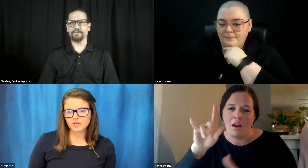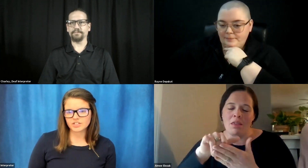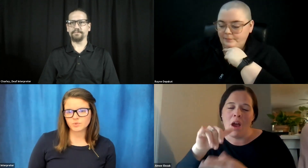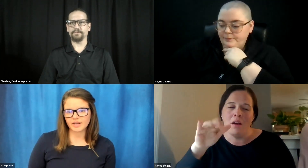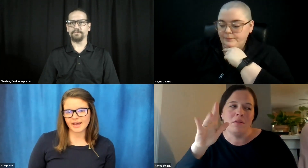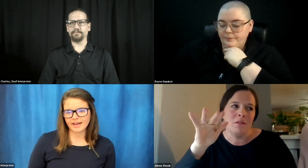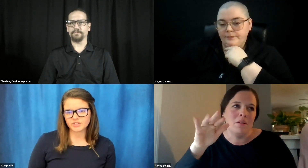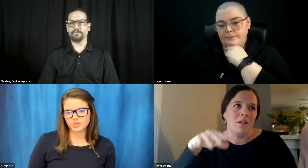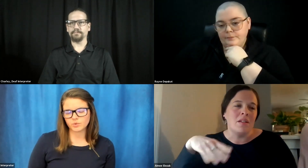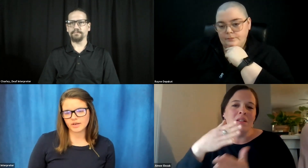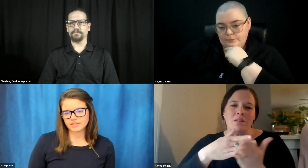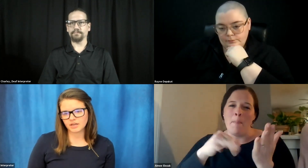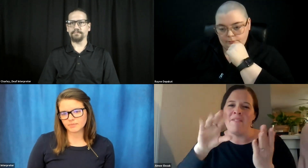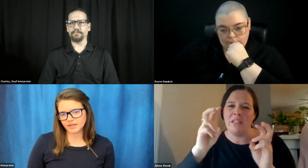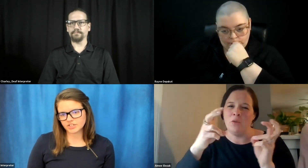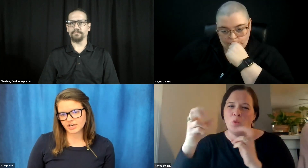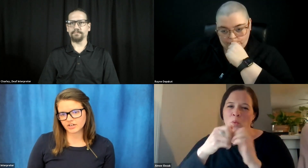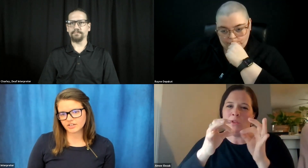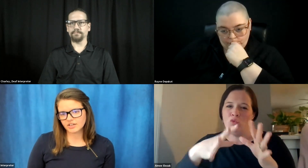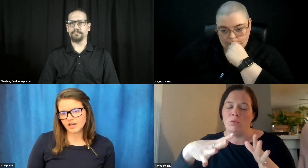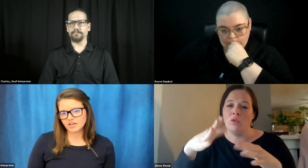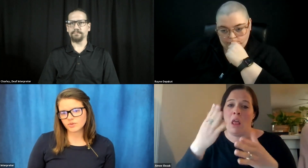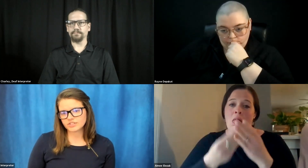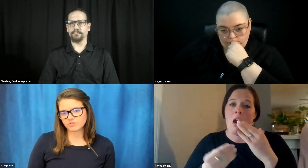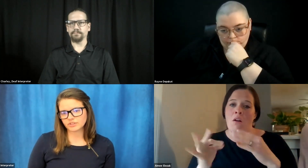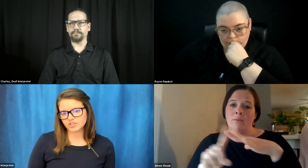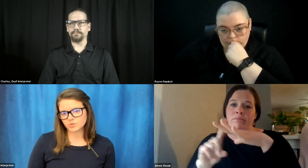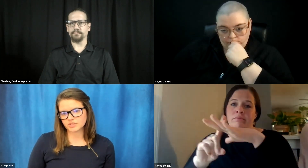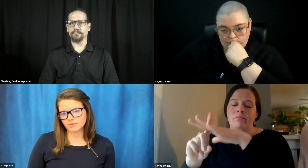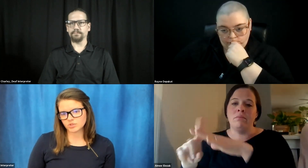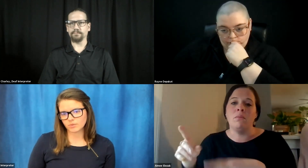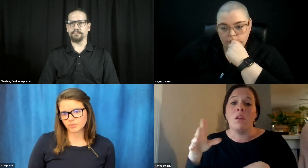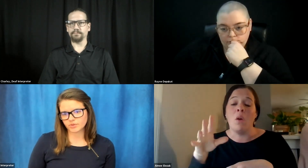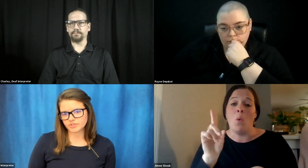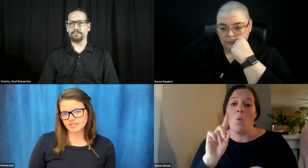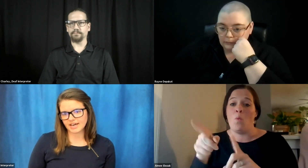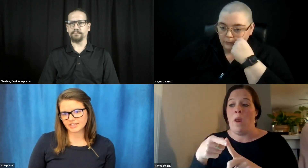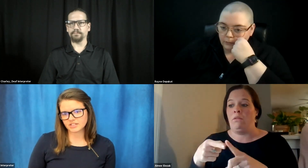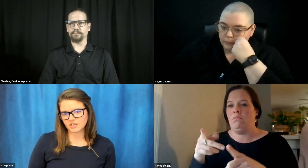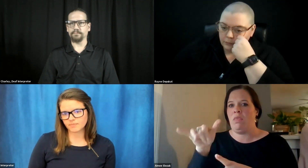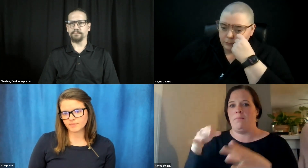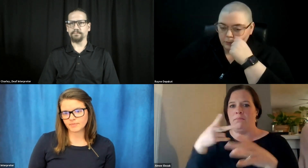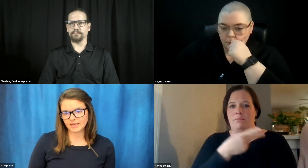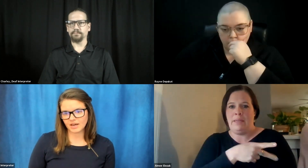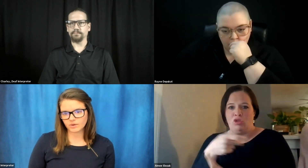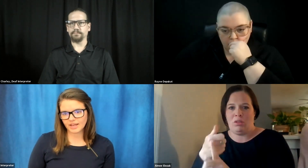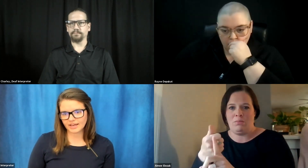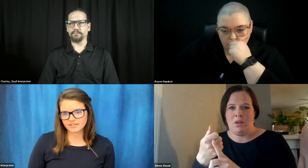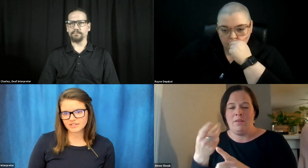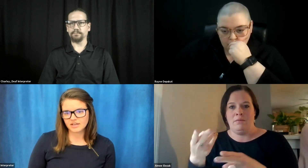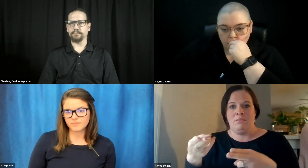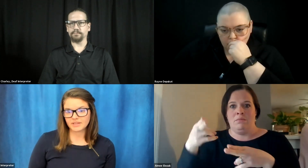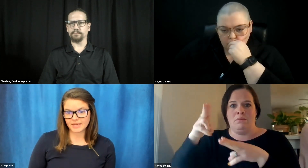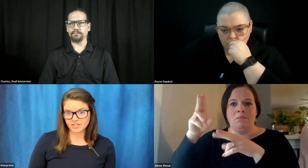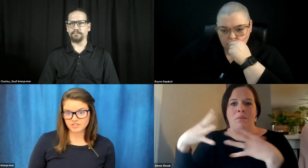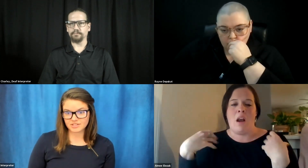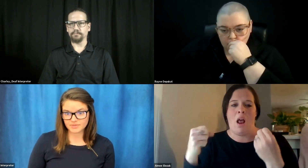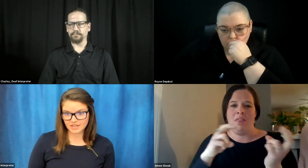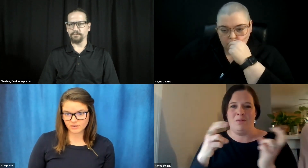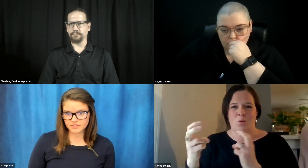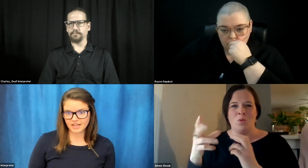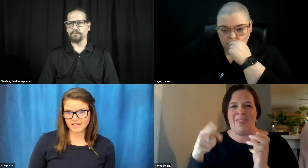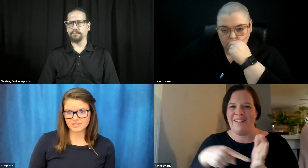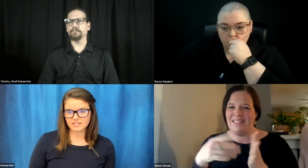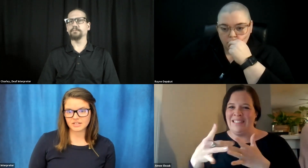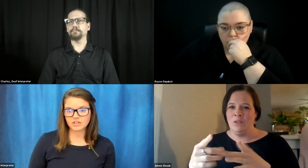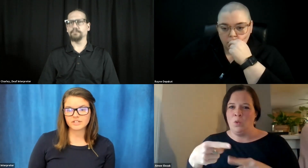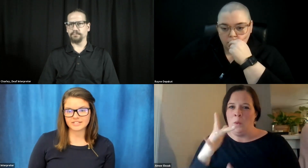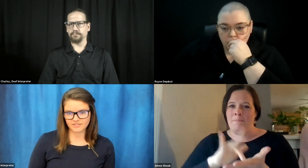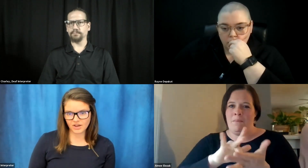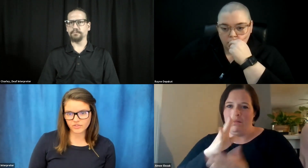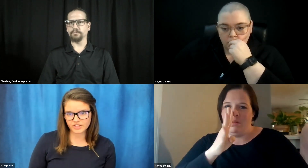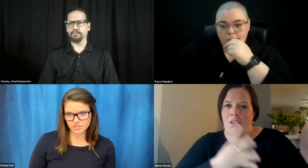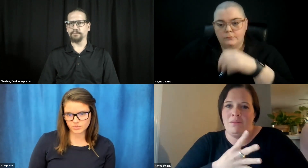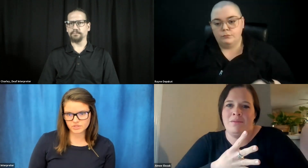Sure, I just want to add to what Bonnie shared. I know there's several issues with some interpreters, that being out and being patients themselves and increased have health issues.